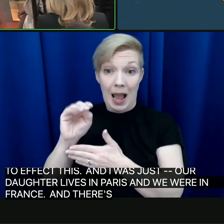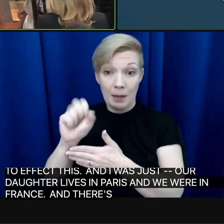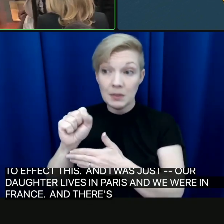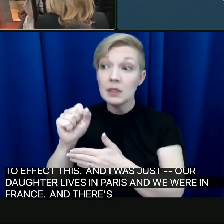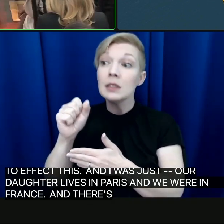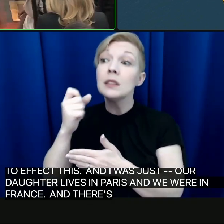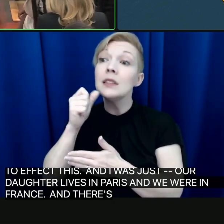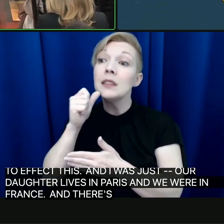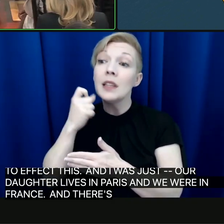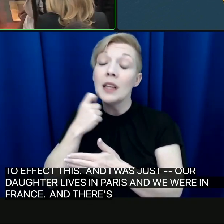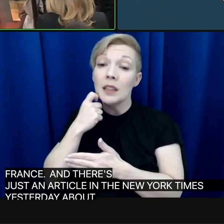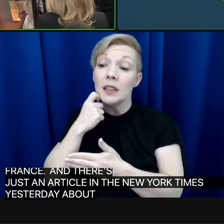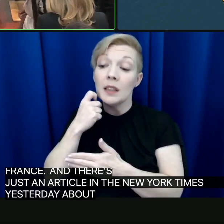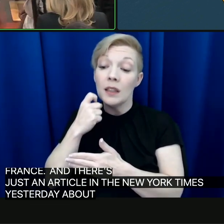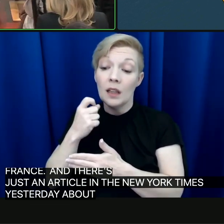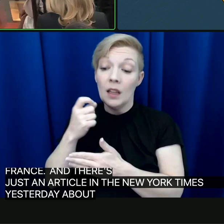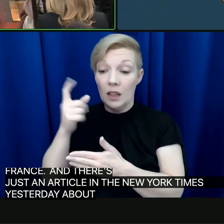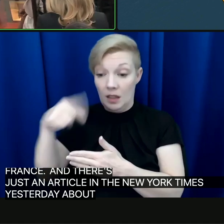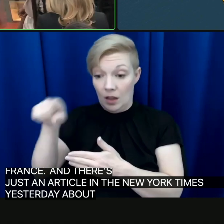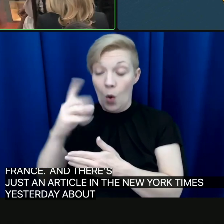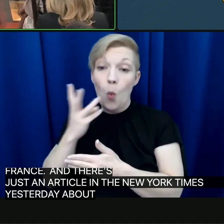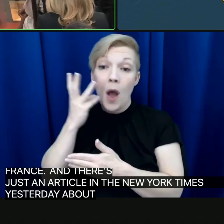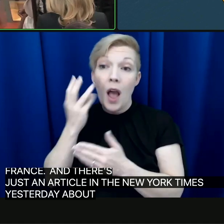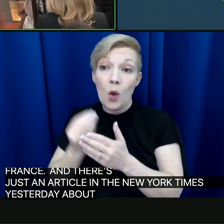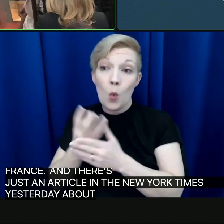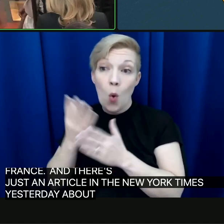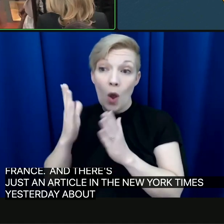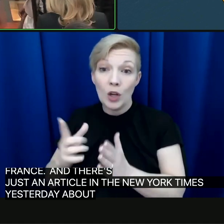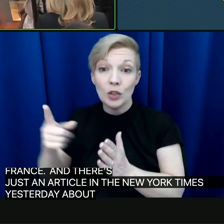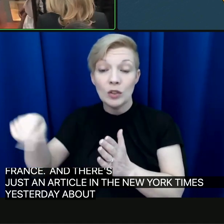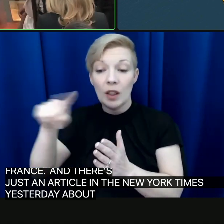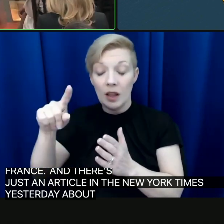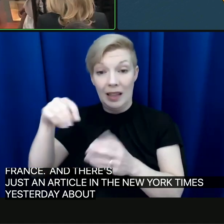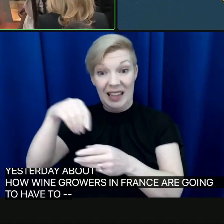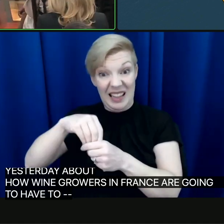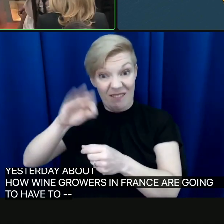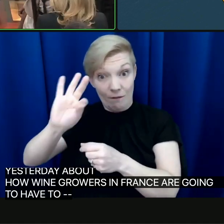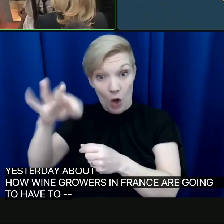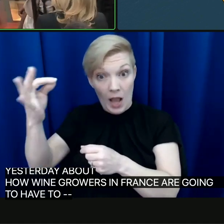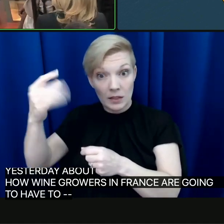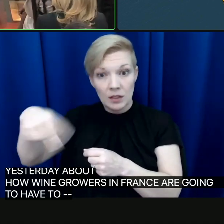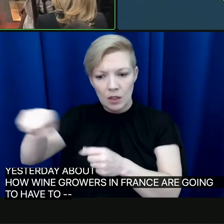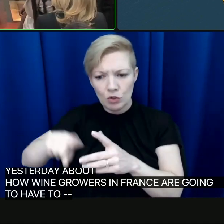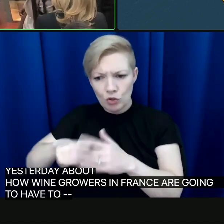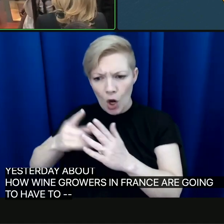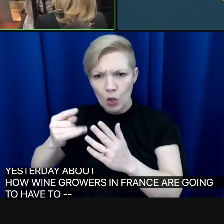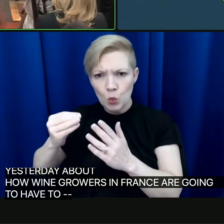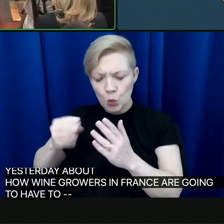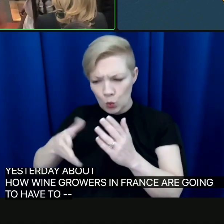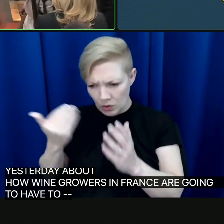are going to have to they're actually opening up what kind of varieties of grapes they'll allow